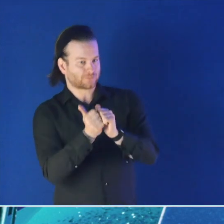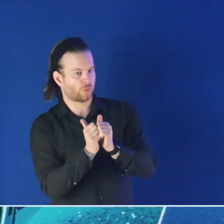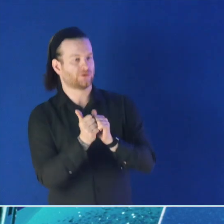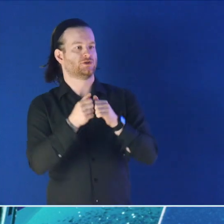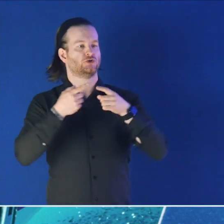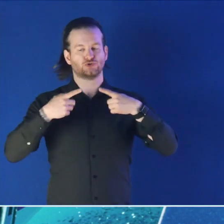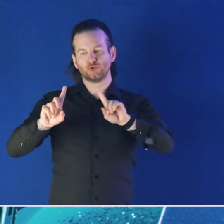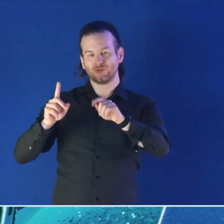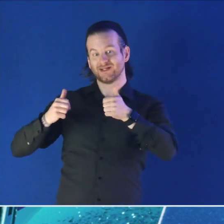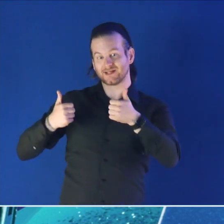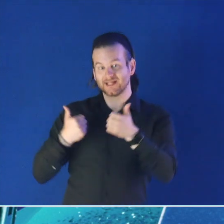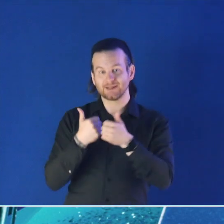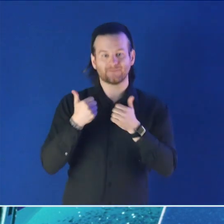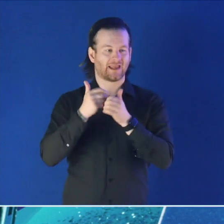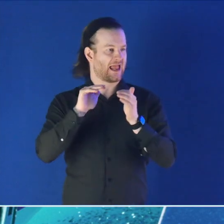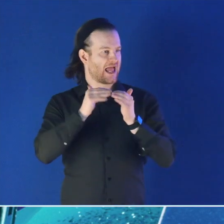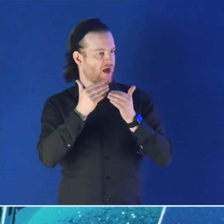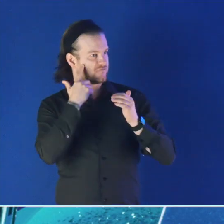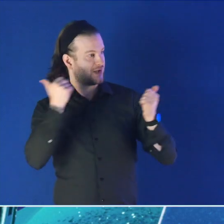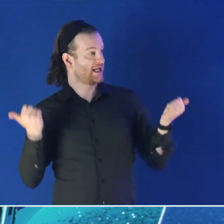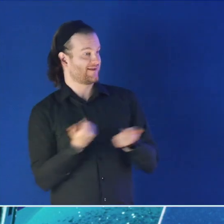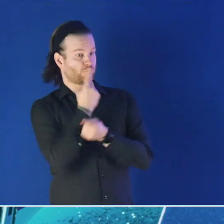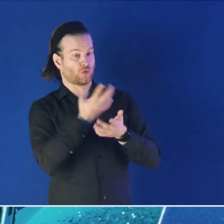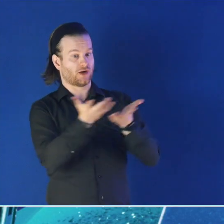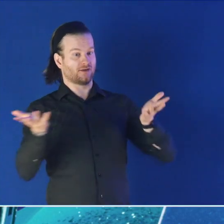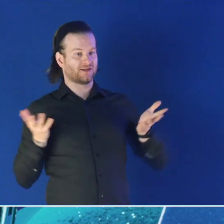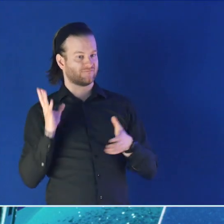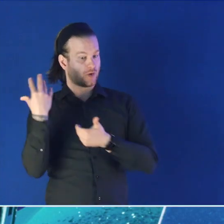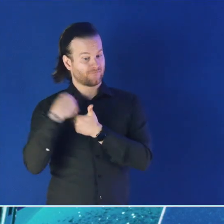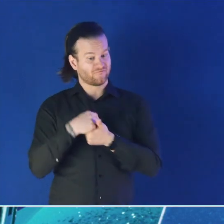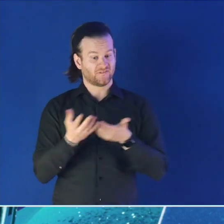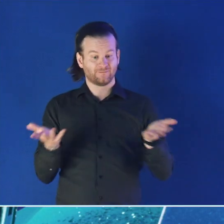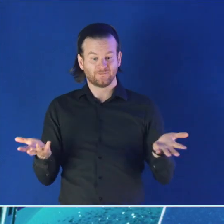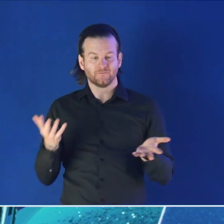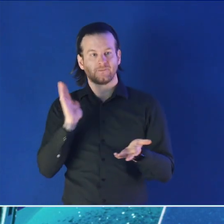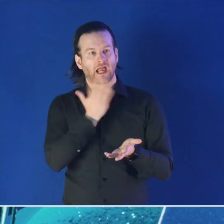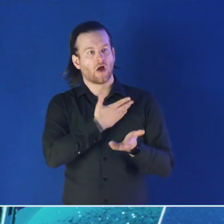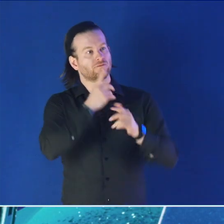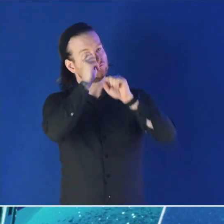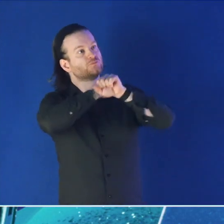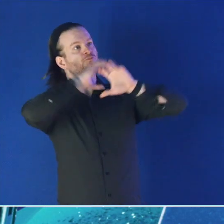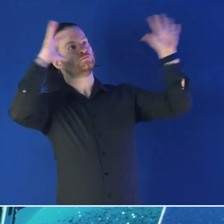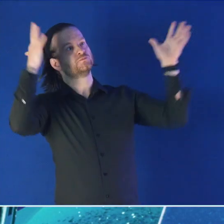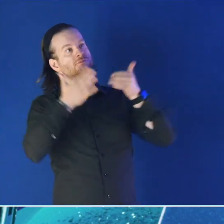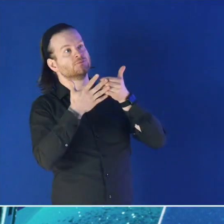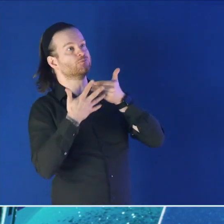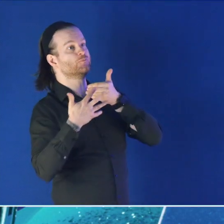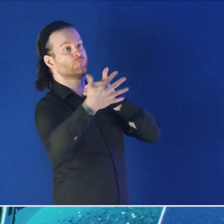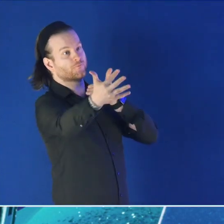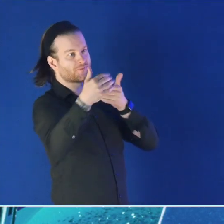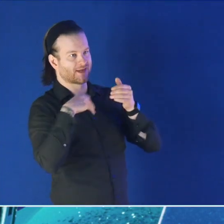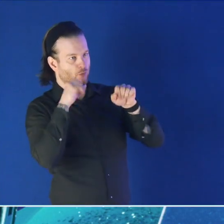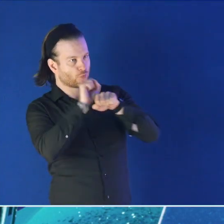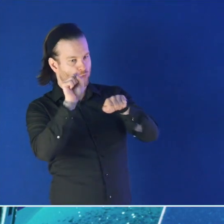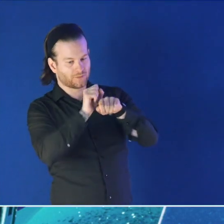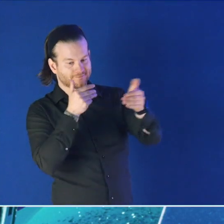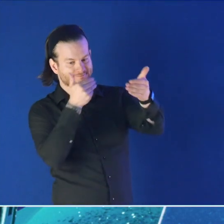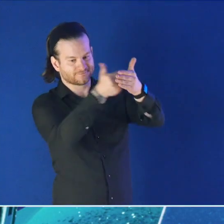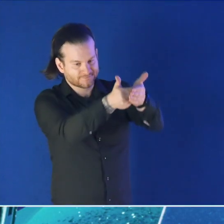And what we're going to talk about isn't aspirational. It's actually happening today because of the great work that these great leaders are driving in our industry.